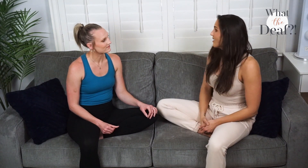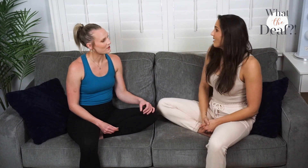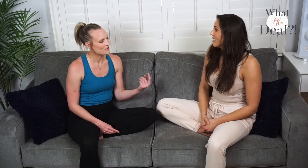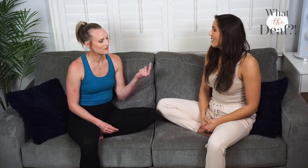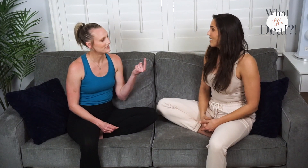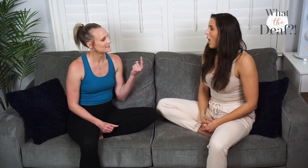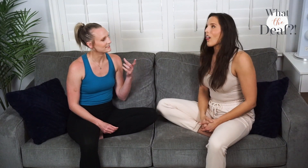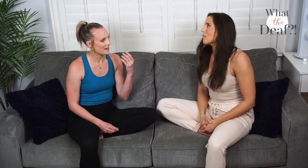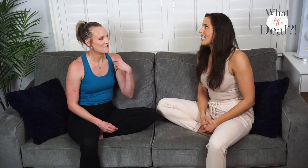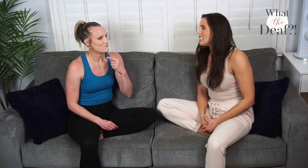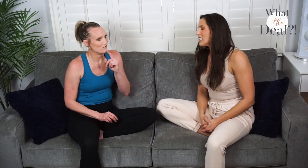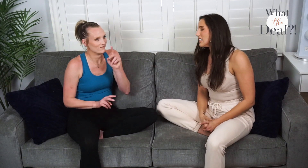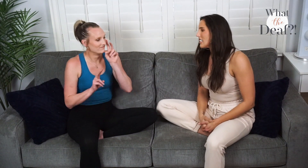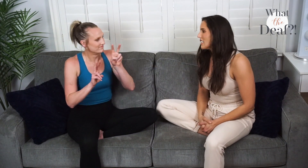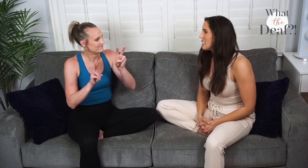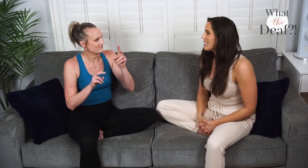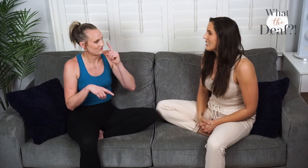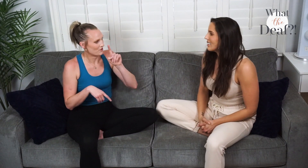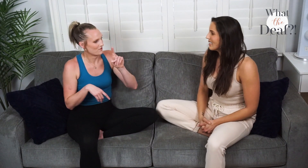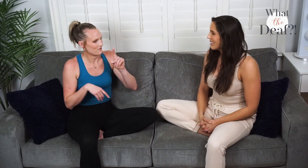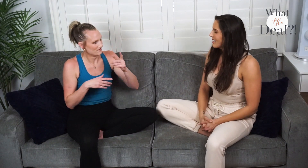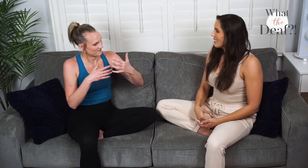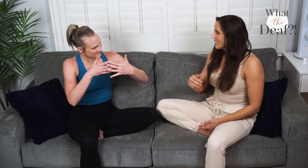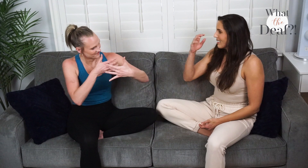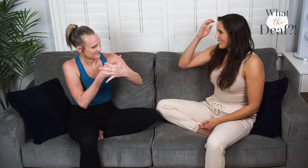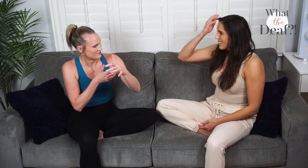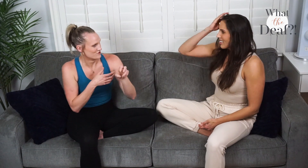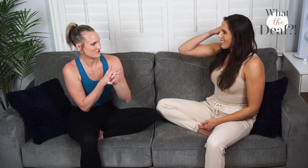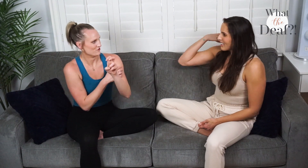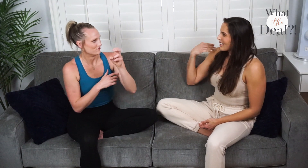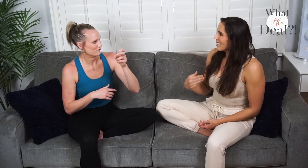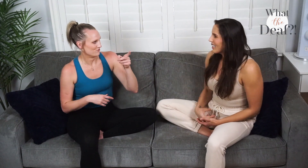Yep, always. And I really look forward to our journeys